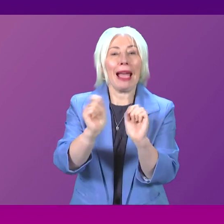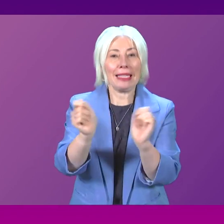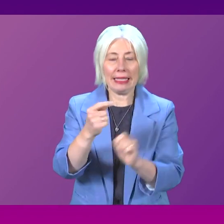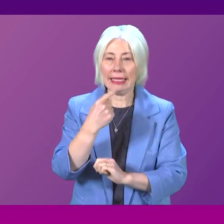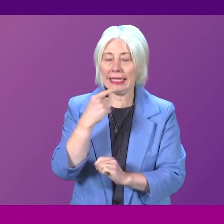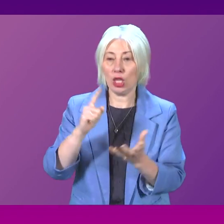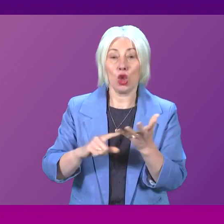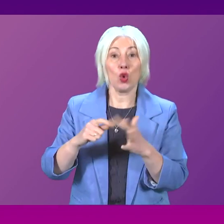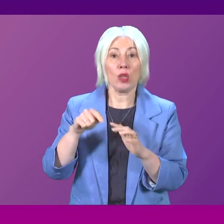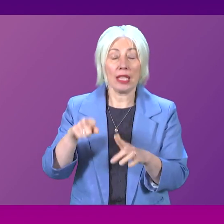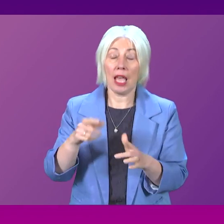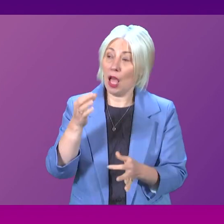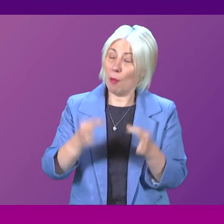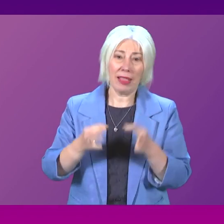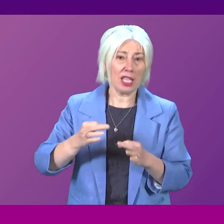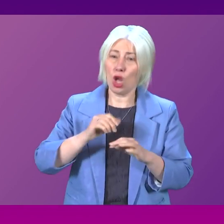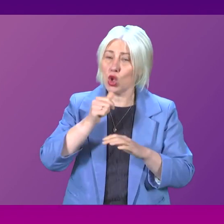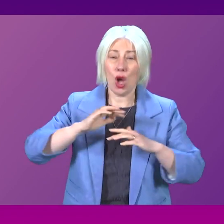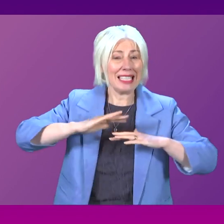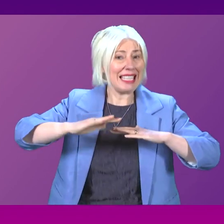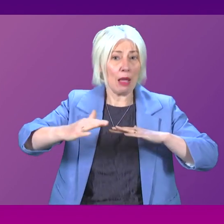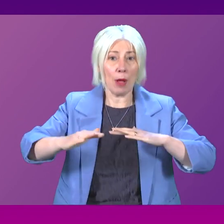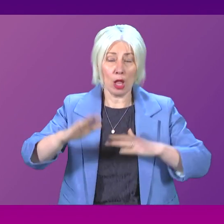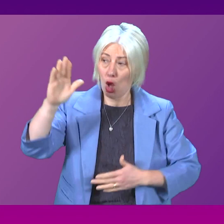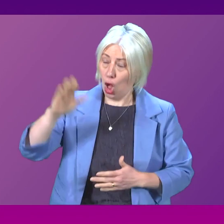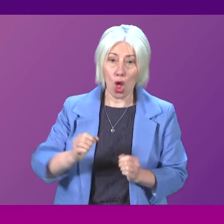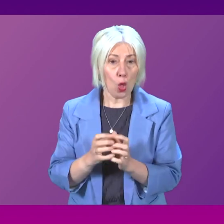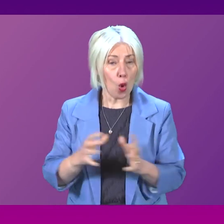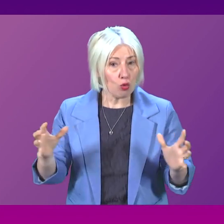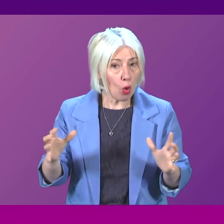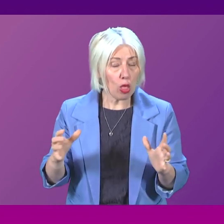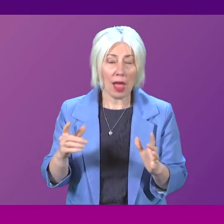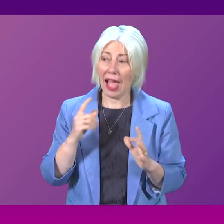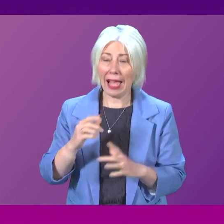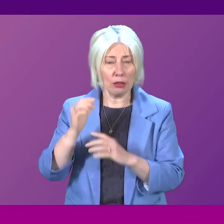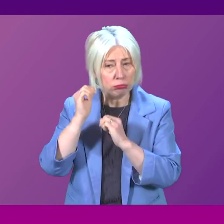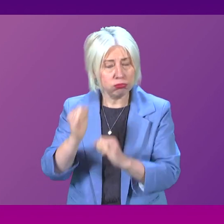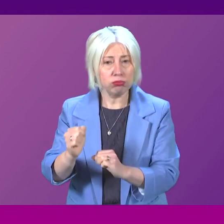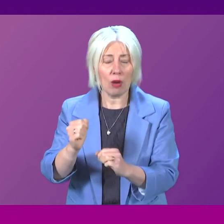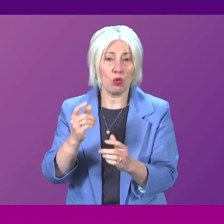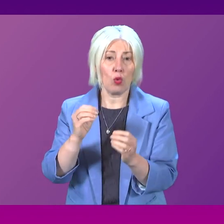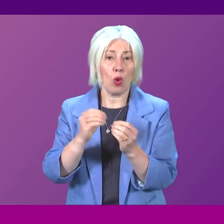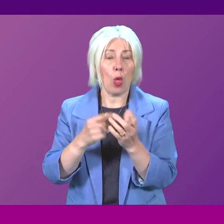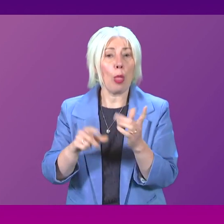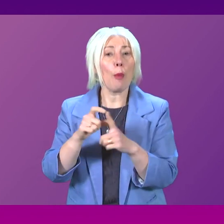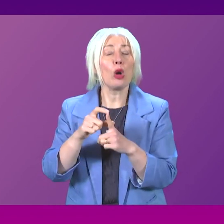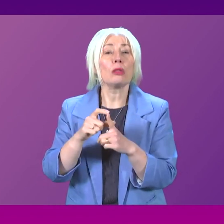“A country of political instability, low growth and subordination to the bond markets ... blighted by ... regional inequality.”